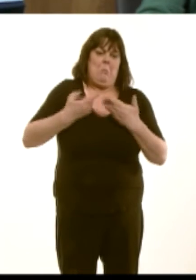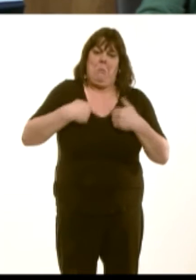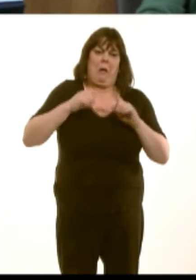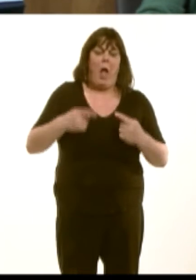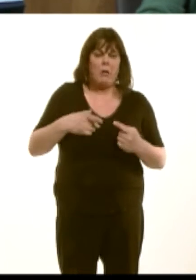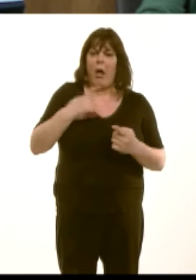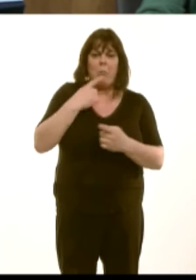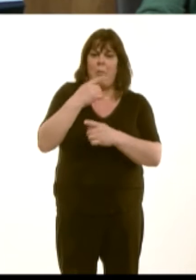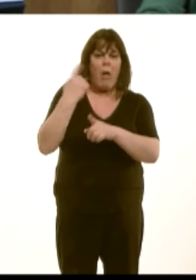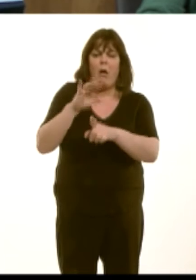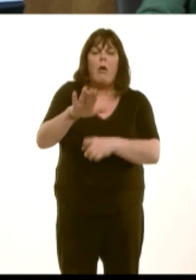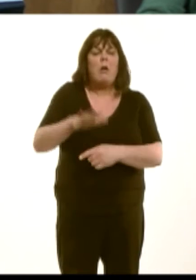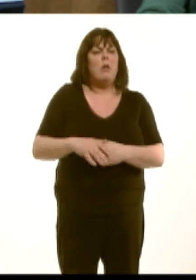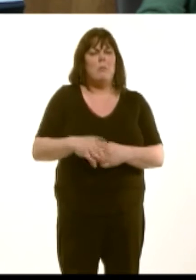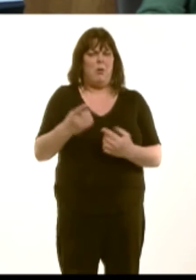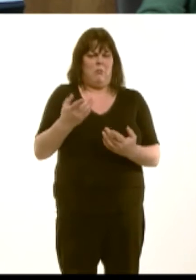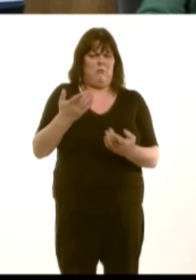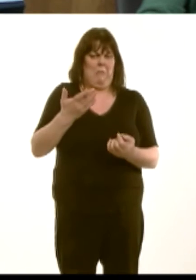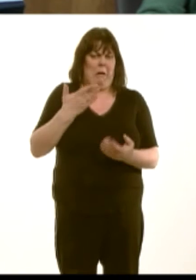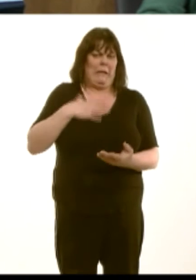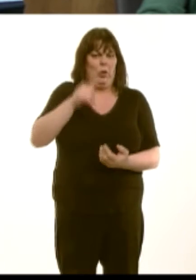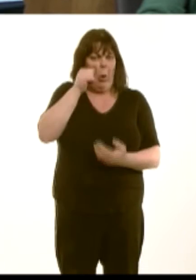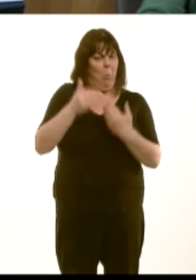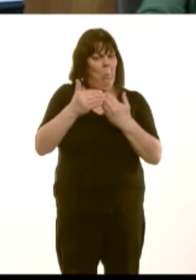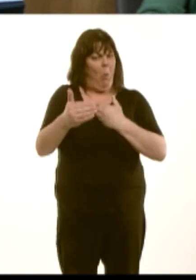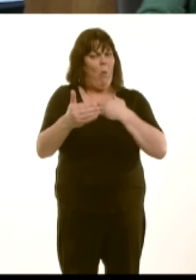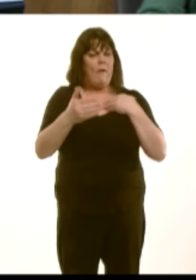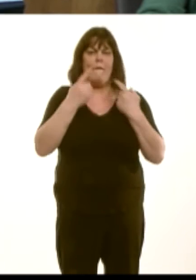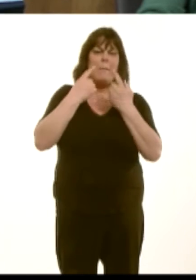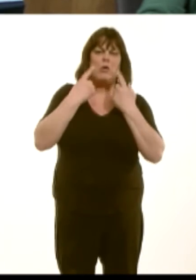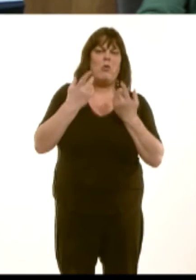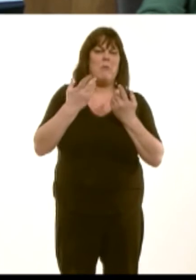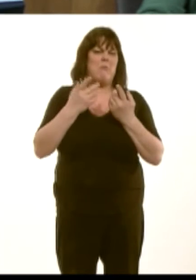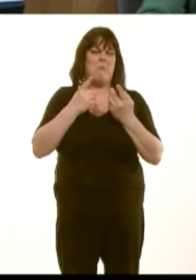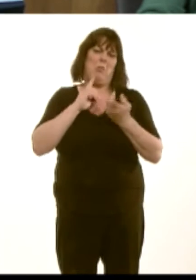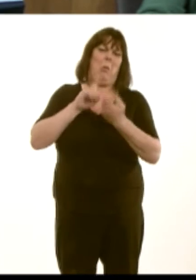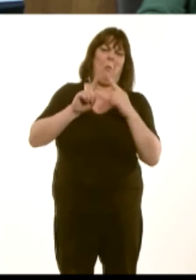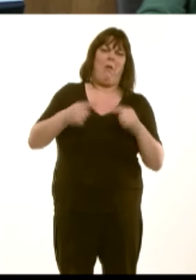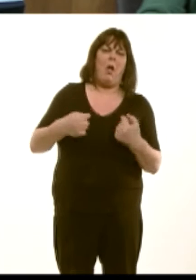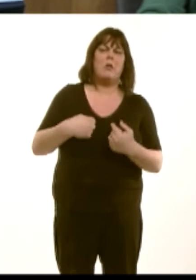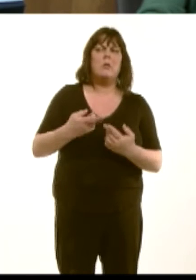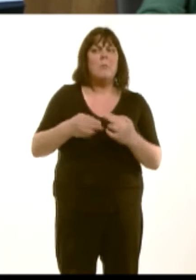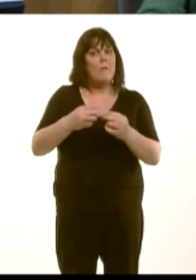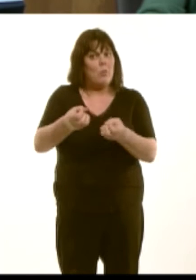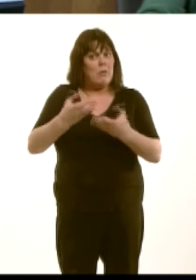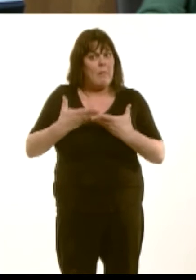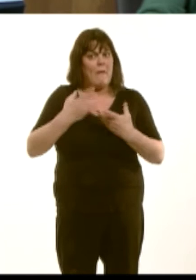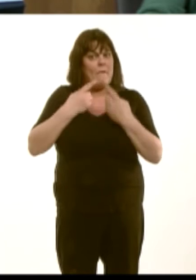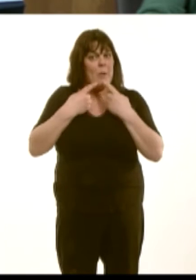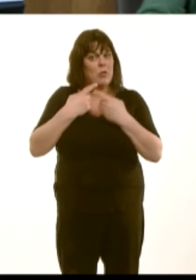she and her constituent are sayingóitís very difficult to offer a view on an individual. However, of course, if she wants to provide me with the details about the particular case,